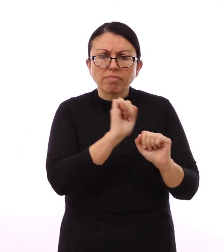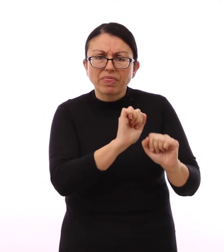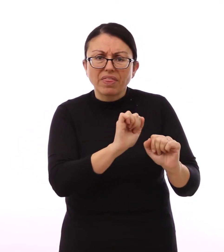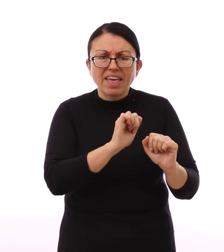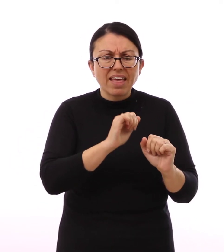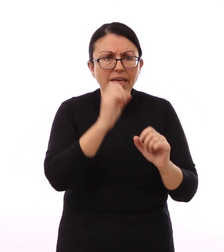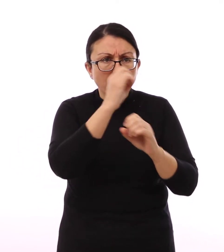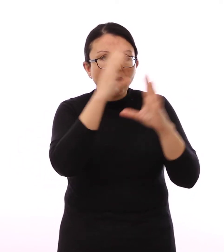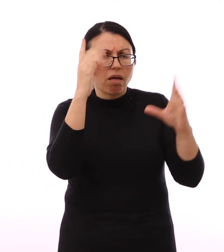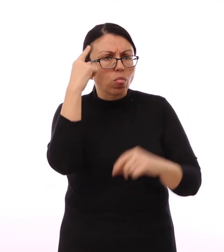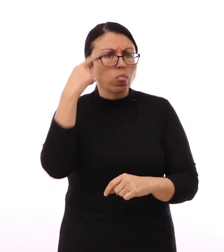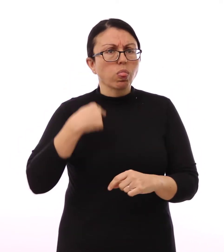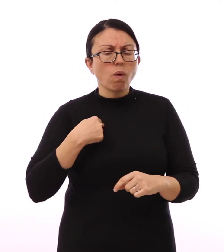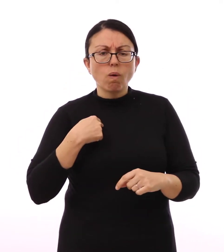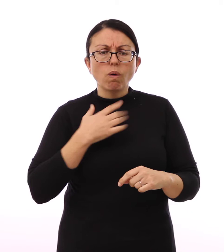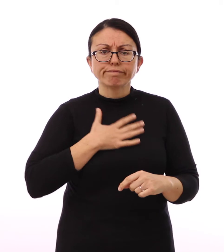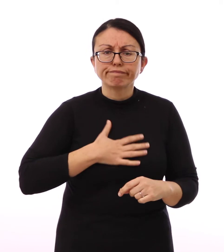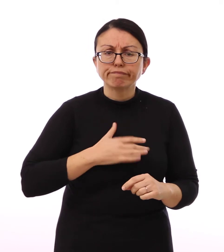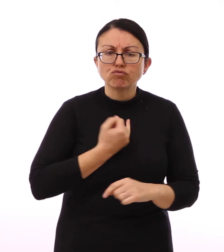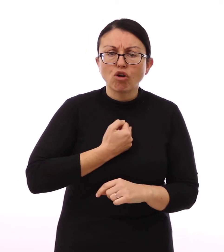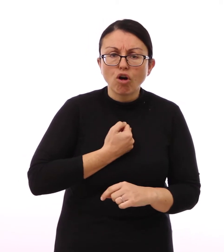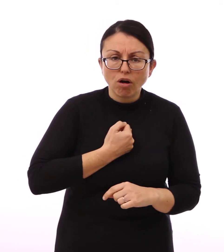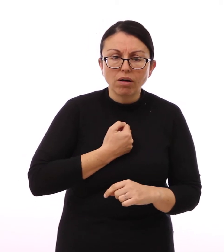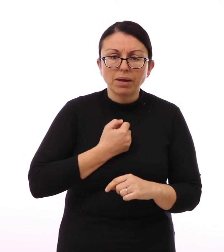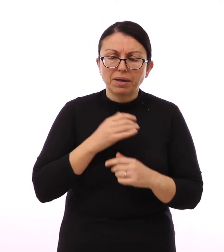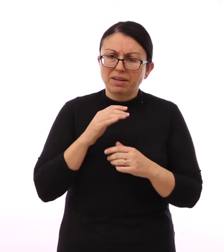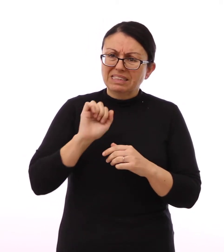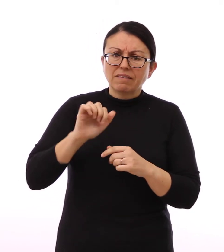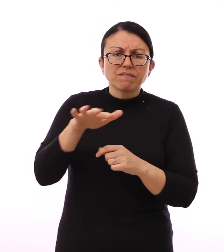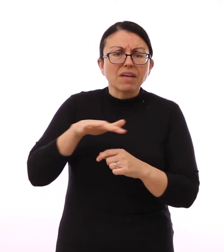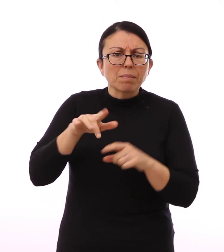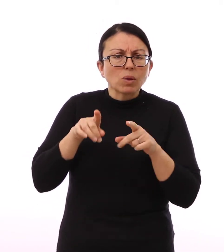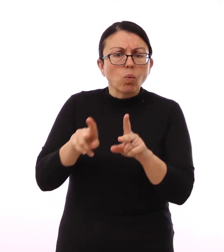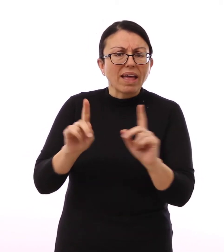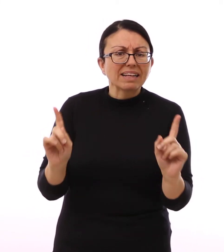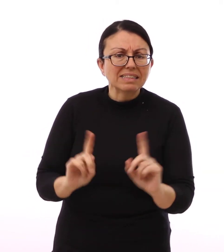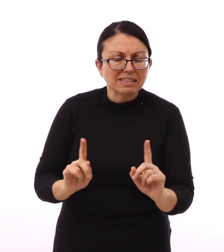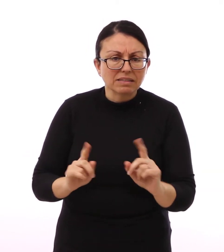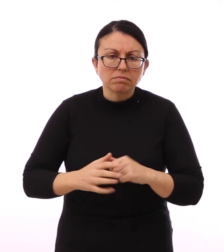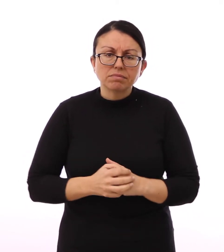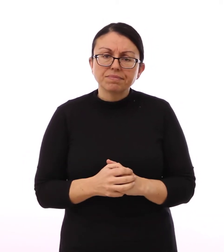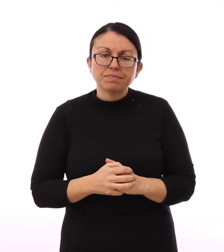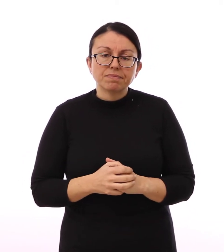and colonial preconceptions of what we mean by ‘family’.